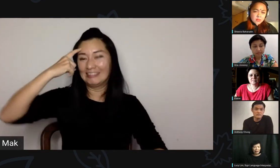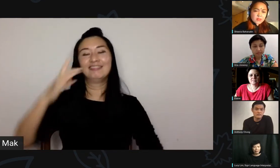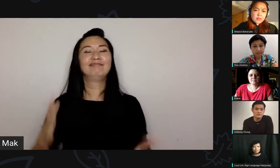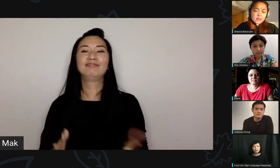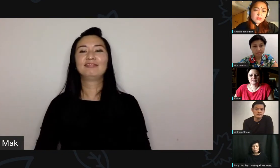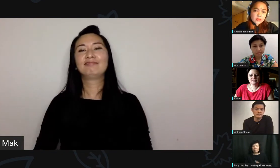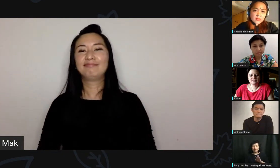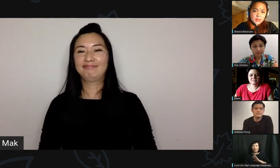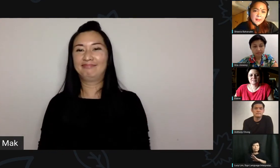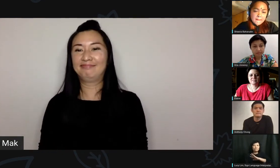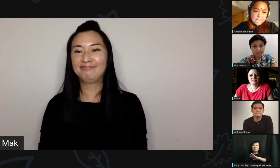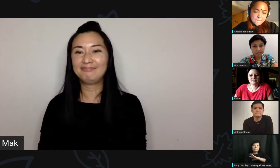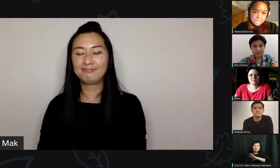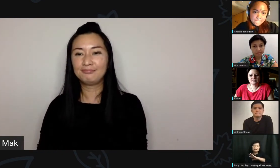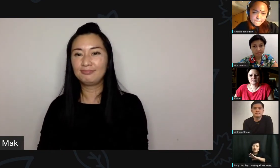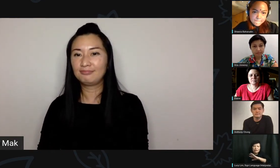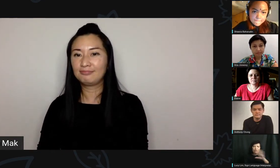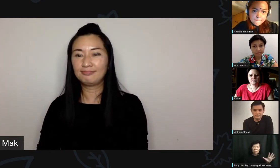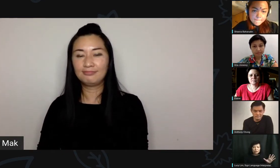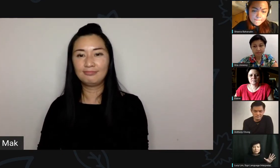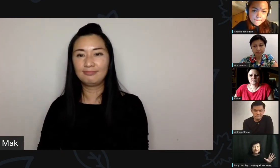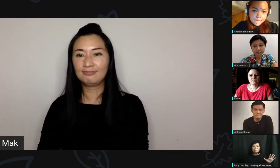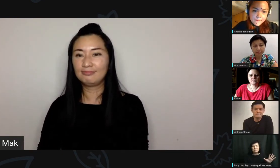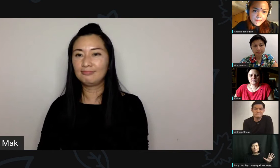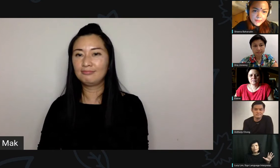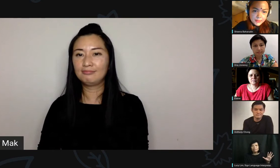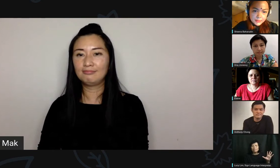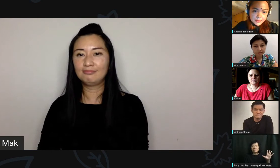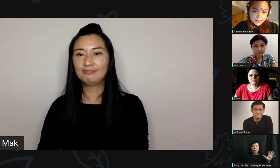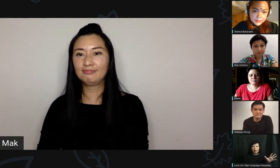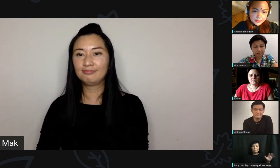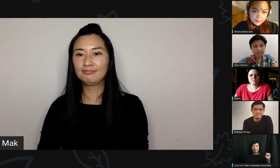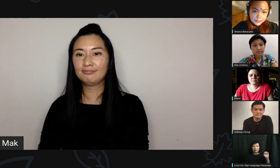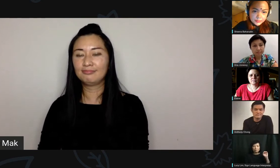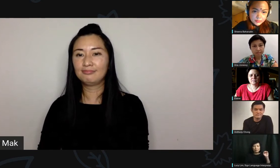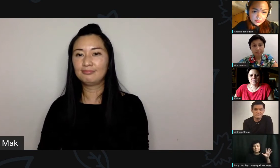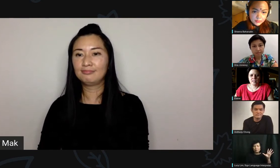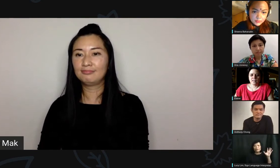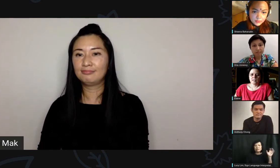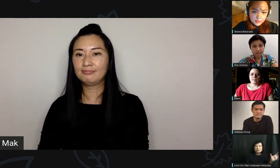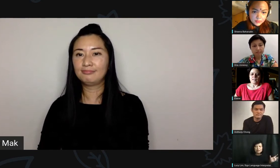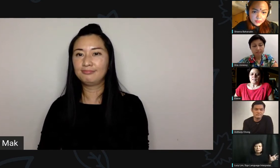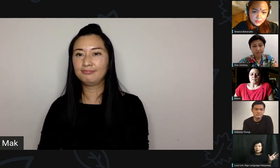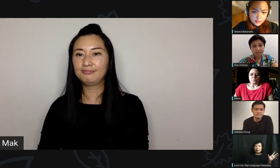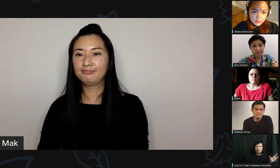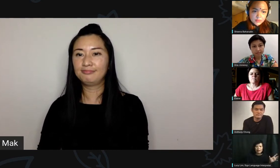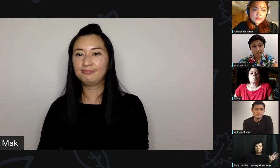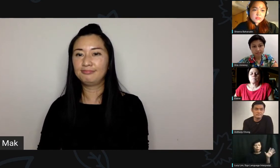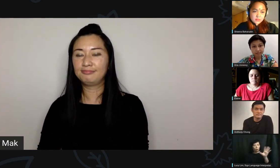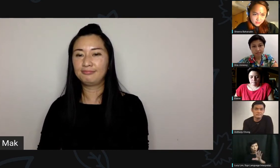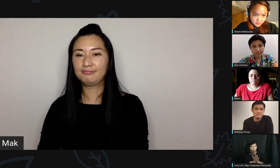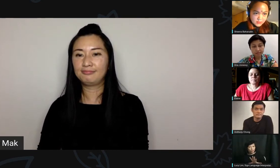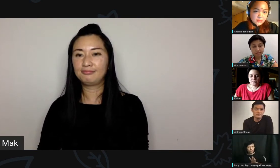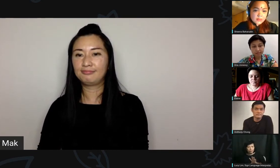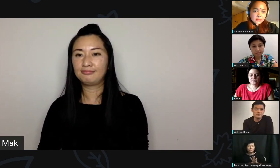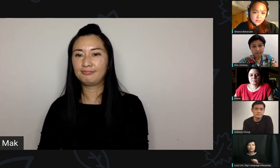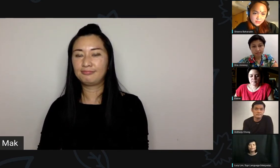And so I, it's never occured in me, in my mind that it must be a written BM (Bahasa Malaysia) or English.